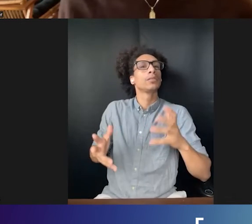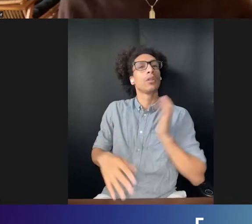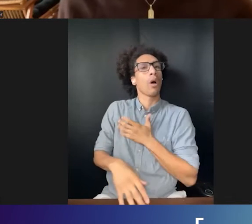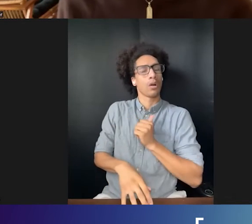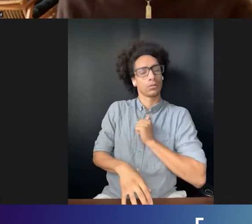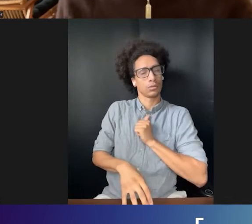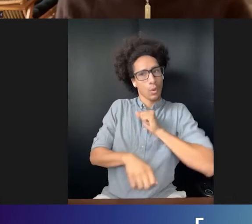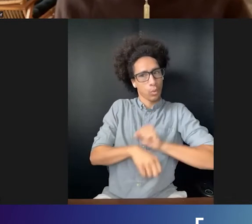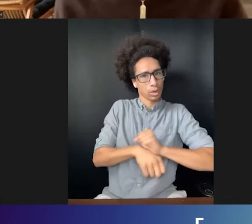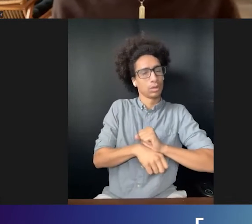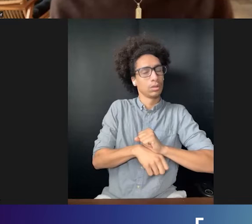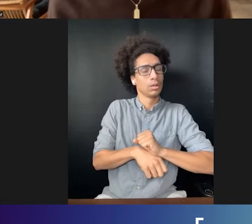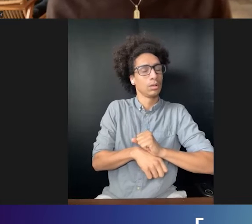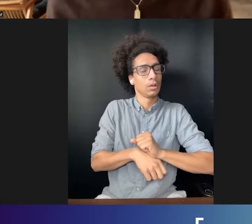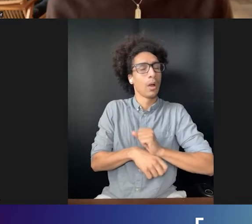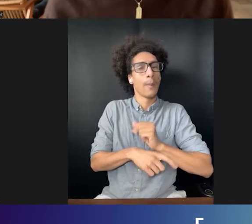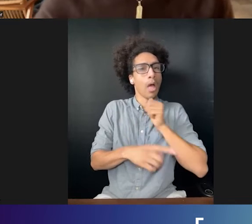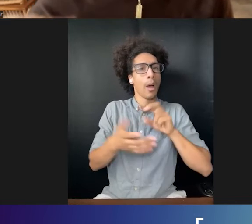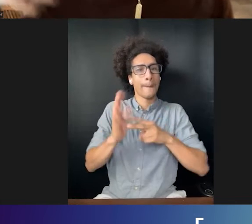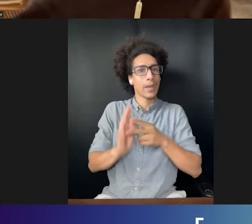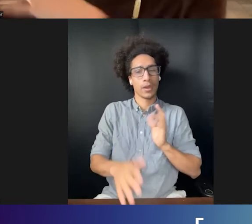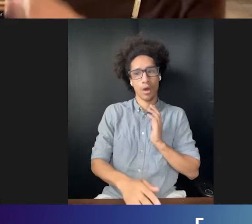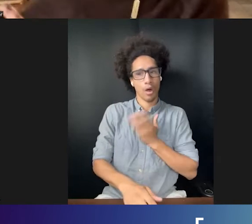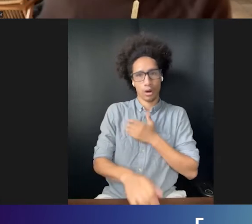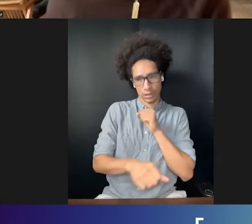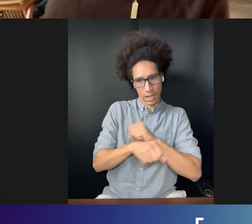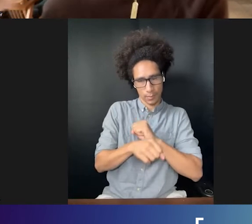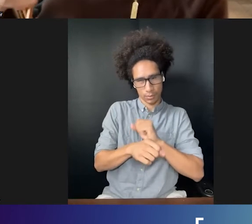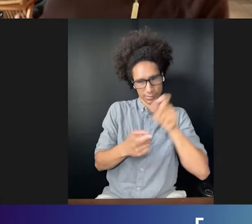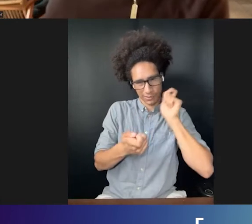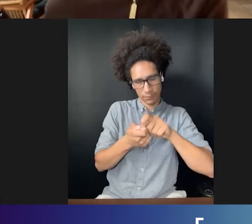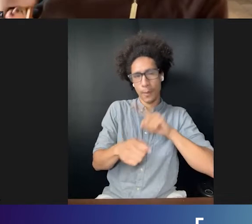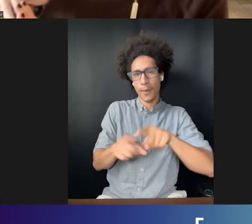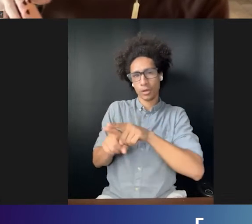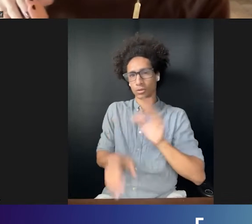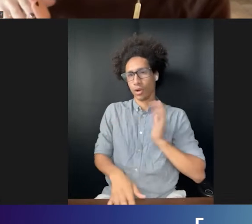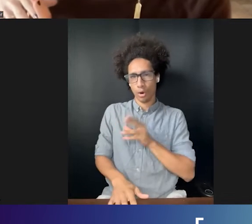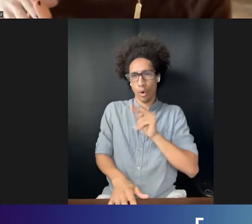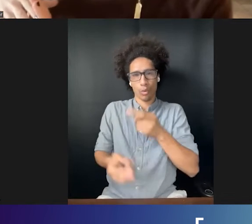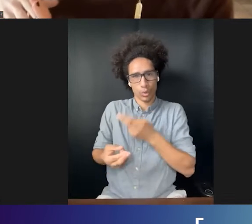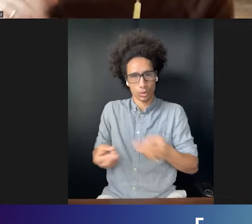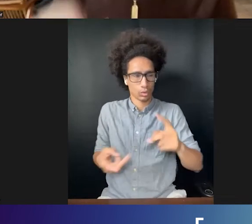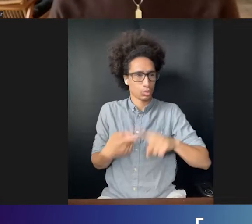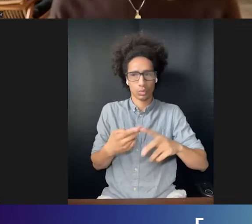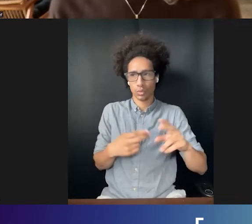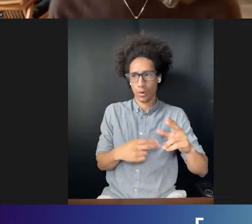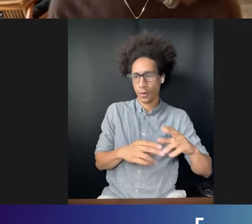but in terms of putting our own resources into building out the team or like we